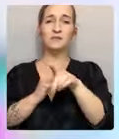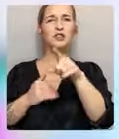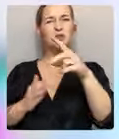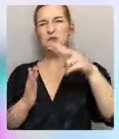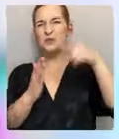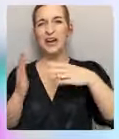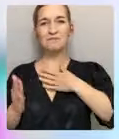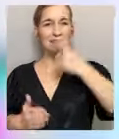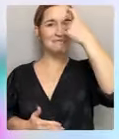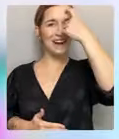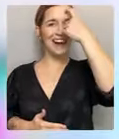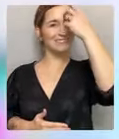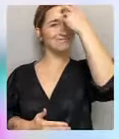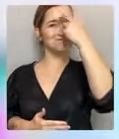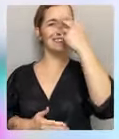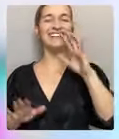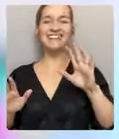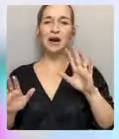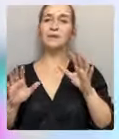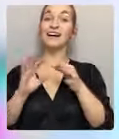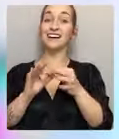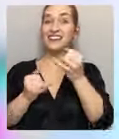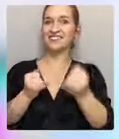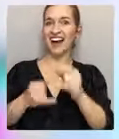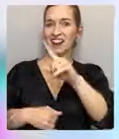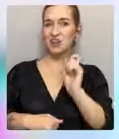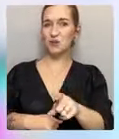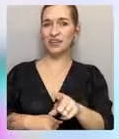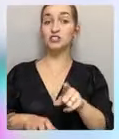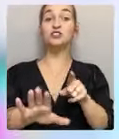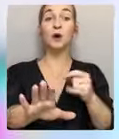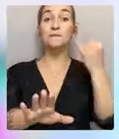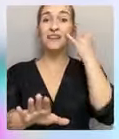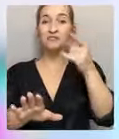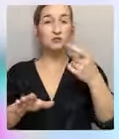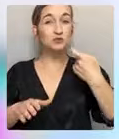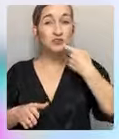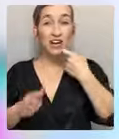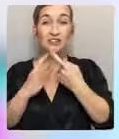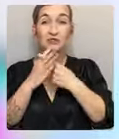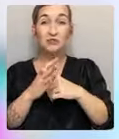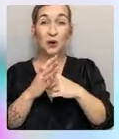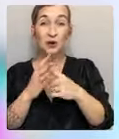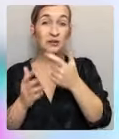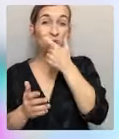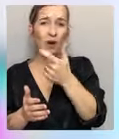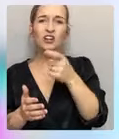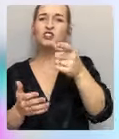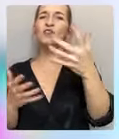about what the final question is gonna be. Also, if you just happened to tune in a minute ago, you've already just picked up